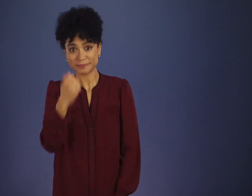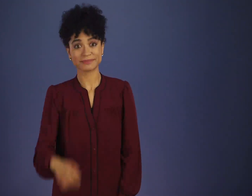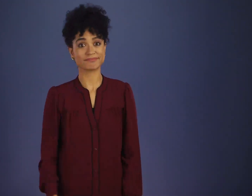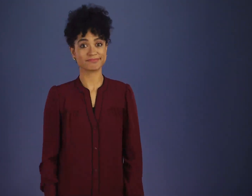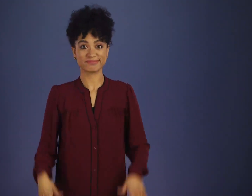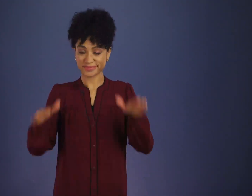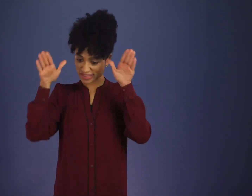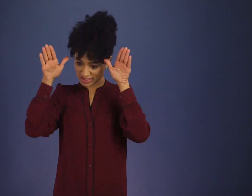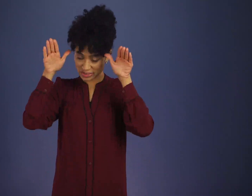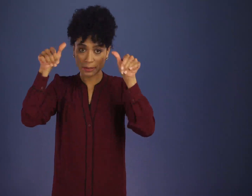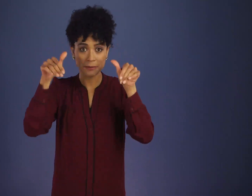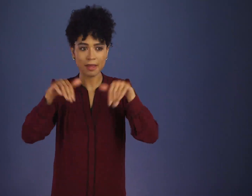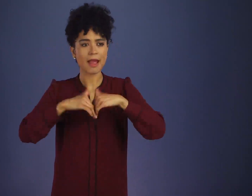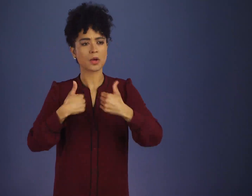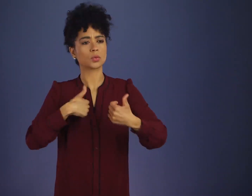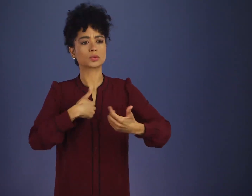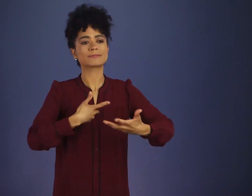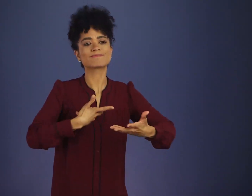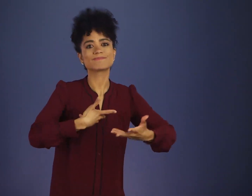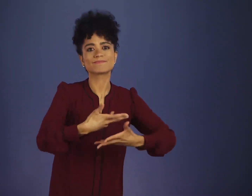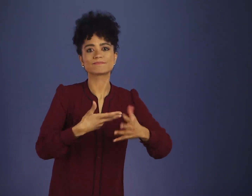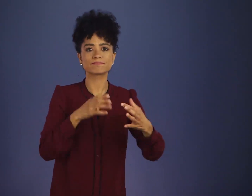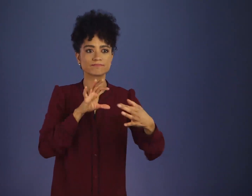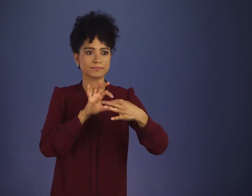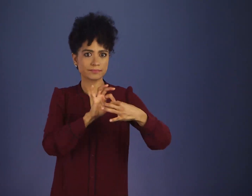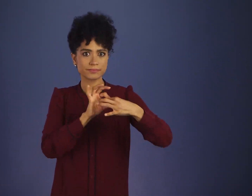We have been especially stupid and stubborn about them.